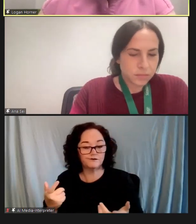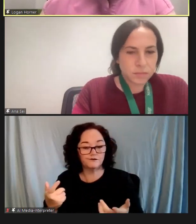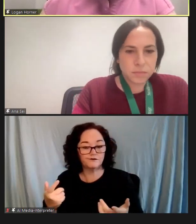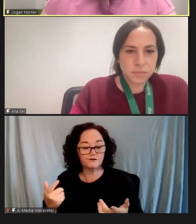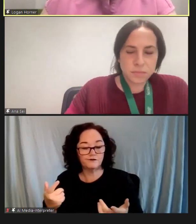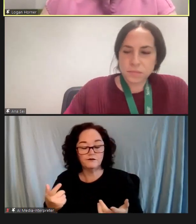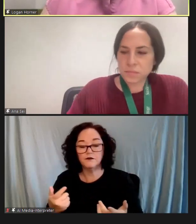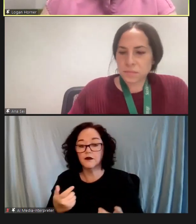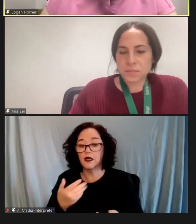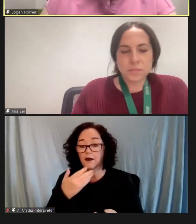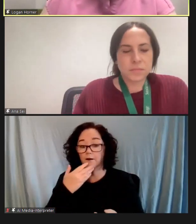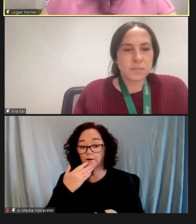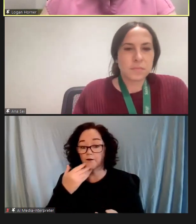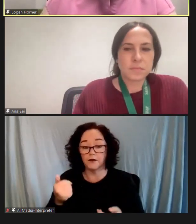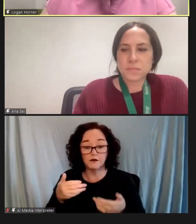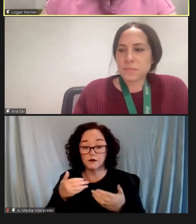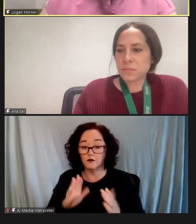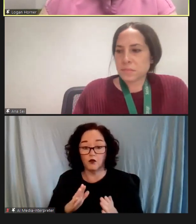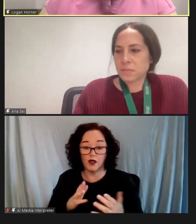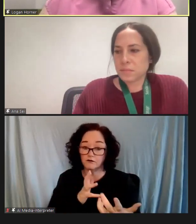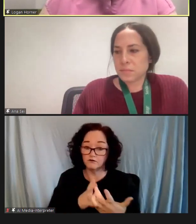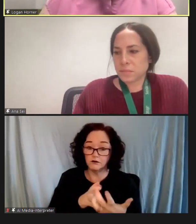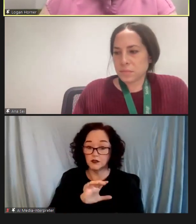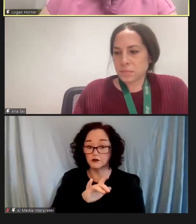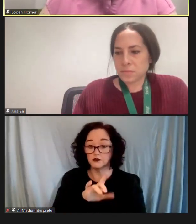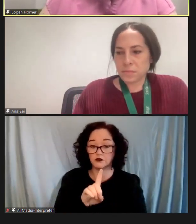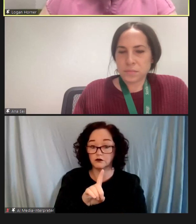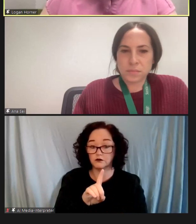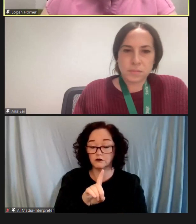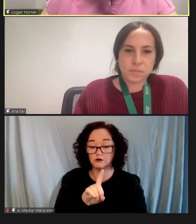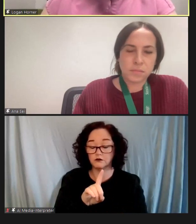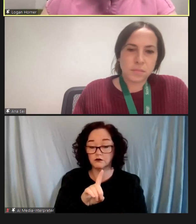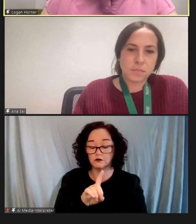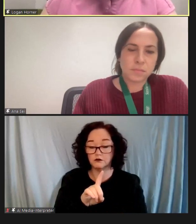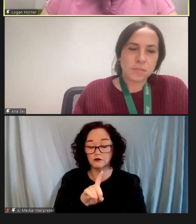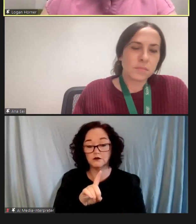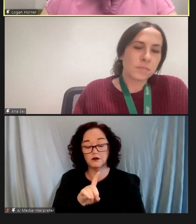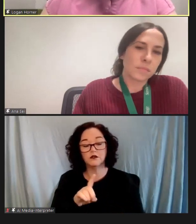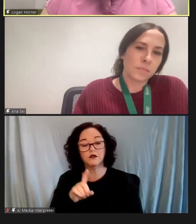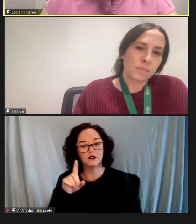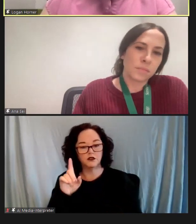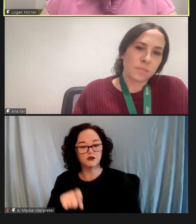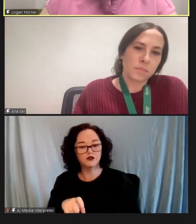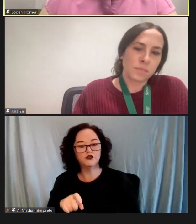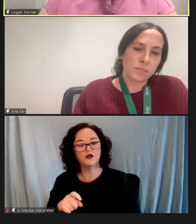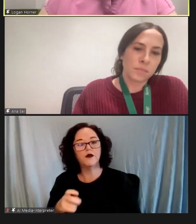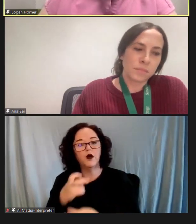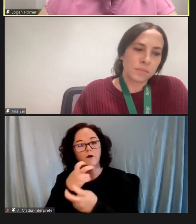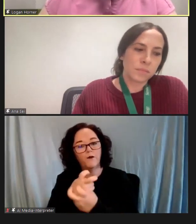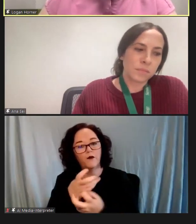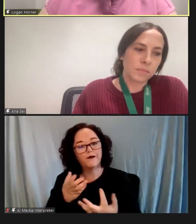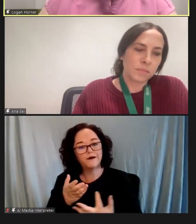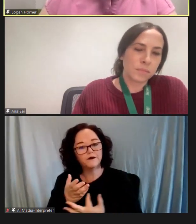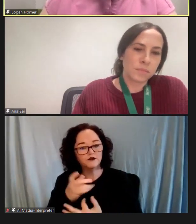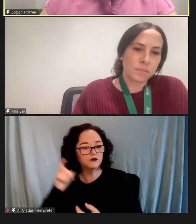help this child here would be wearing a